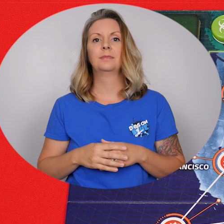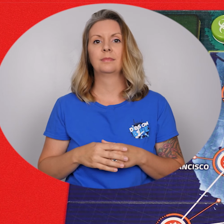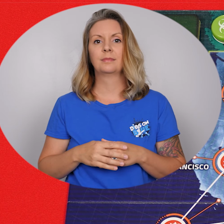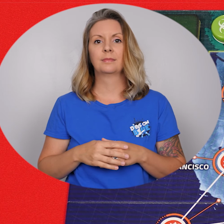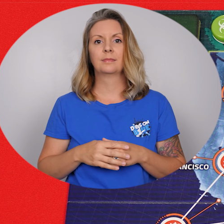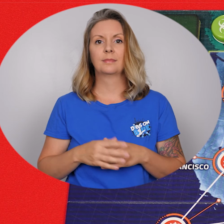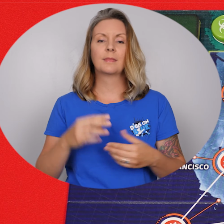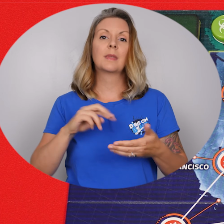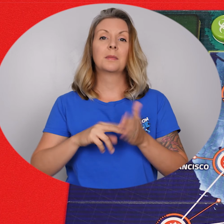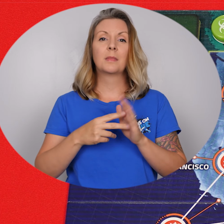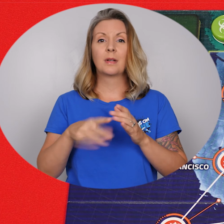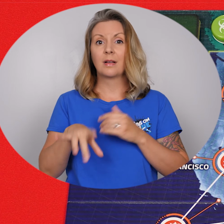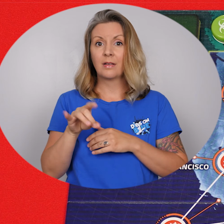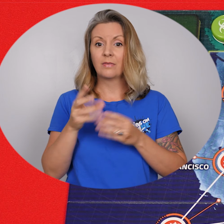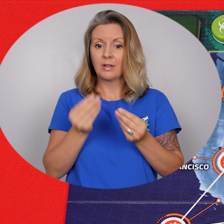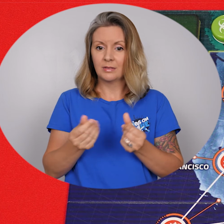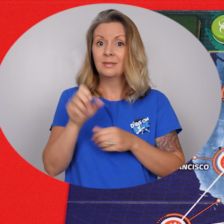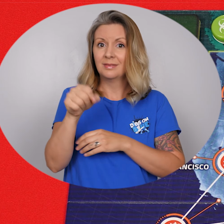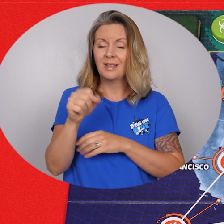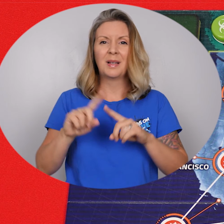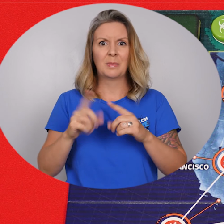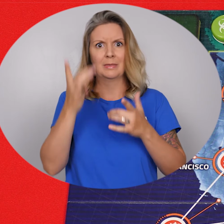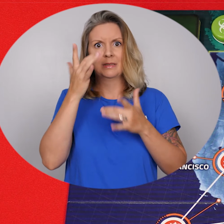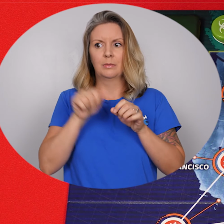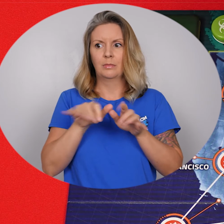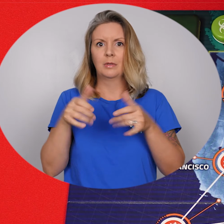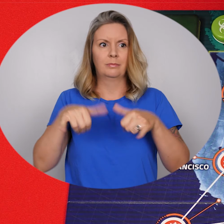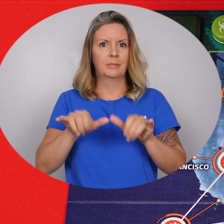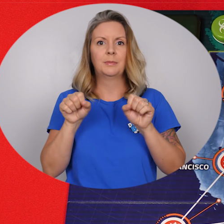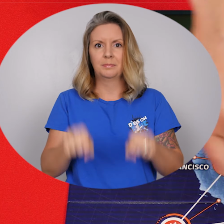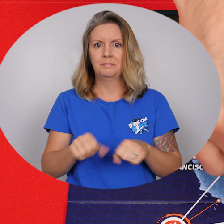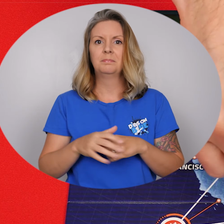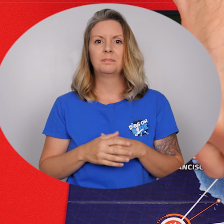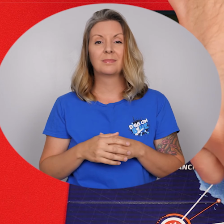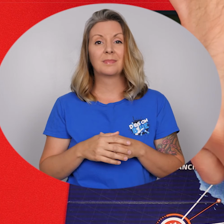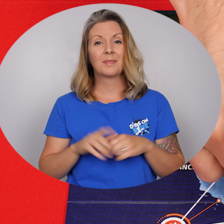And, while this means that a cure has been found, the disease can still exist and continue